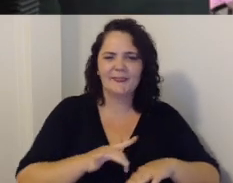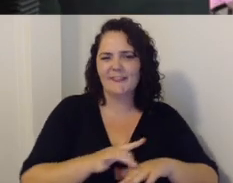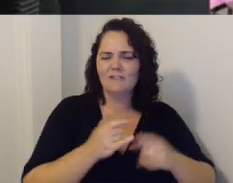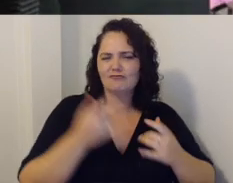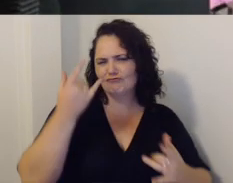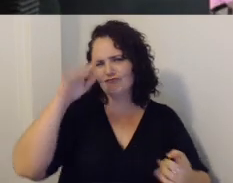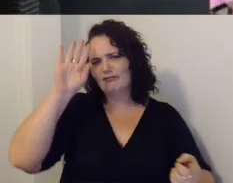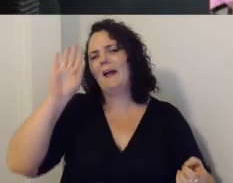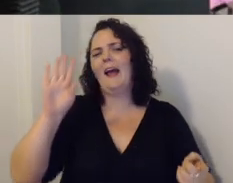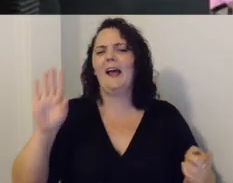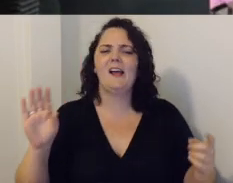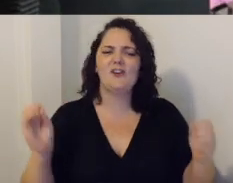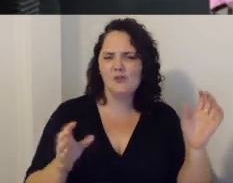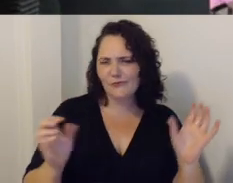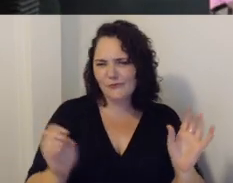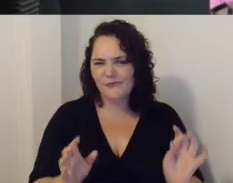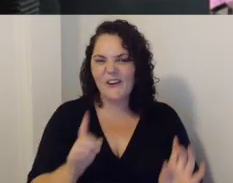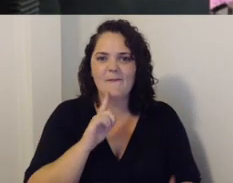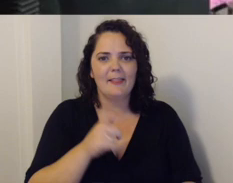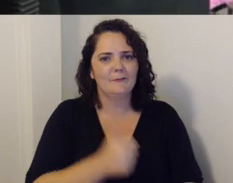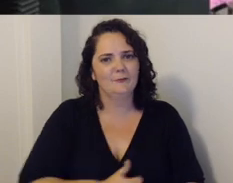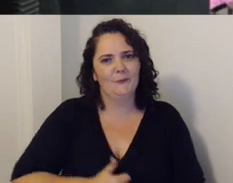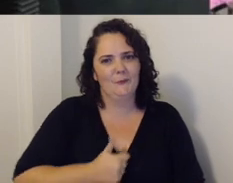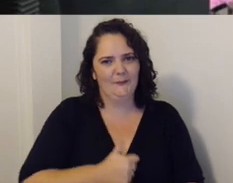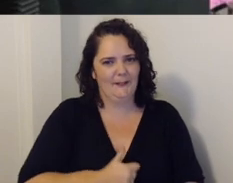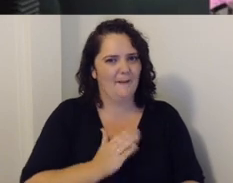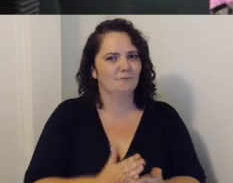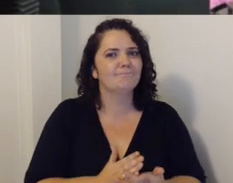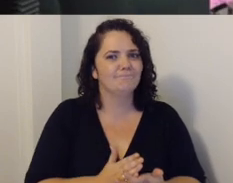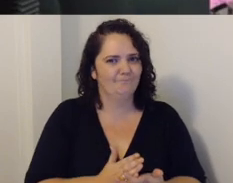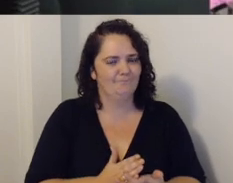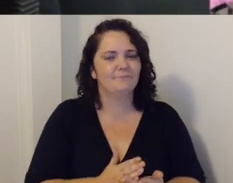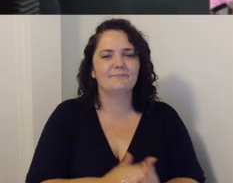think you're really going to enjoy it. Thank you again for joining me in my studio here, thank you